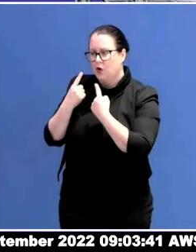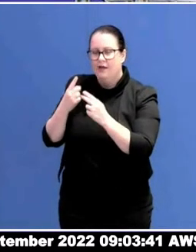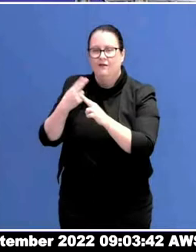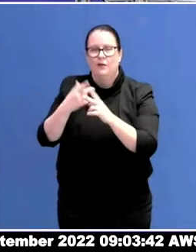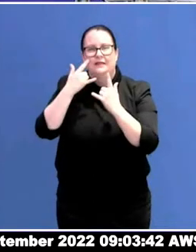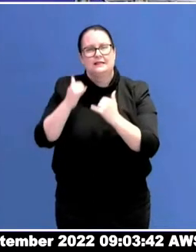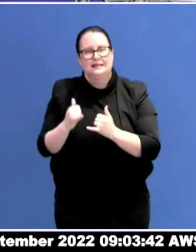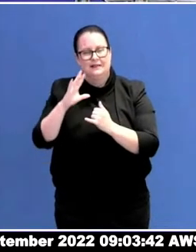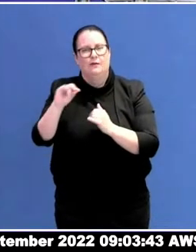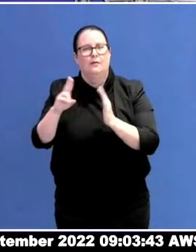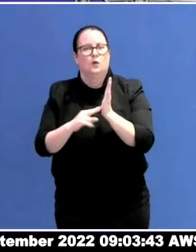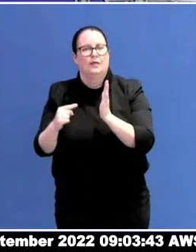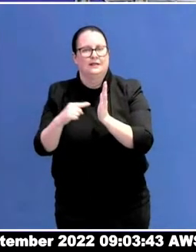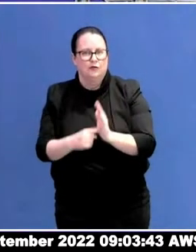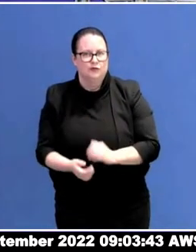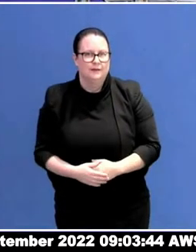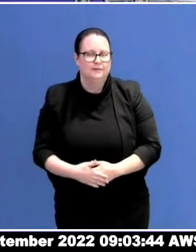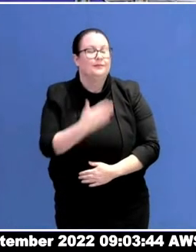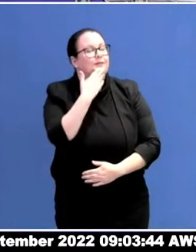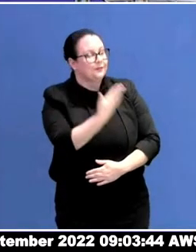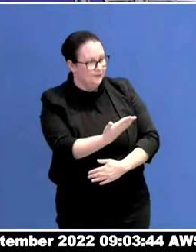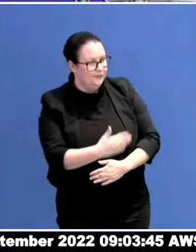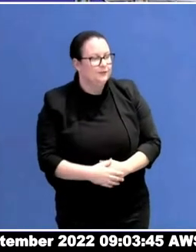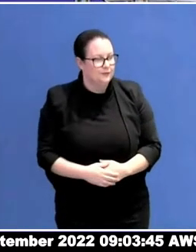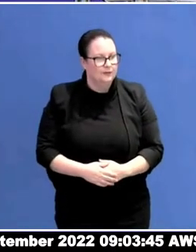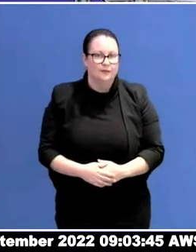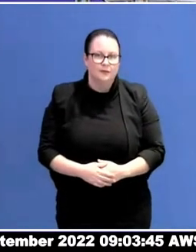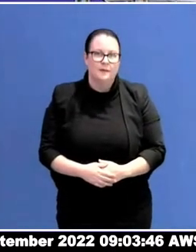Yes. Thank you very much. Yes, Mr Griffin.